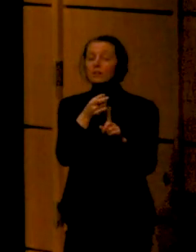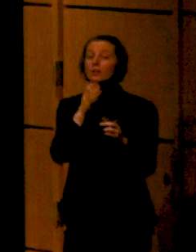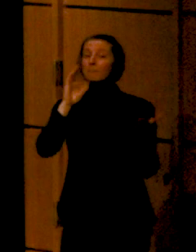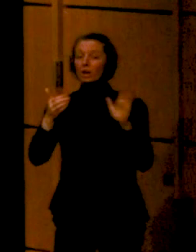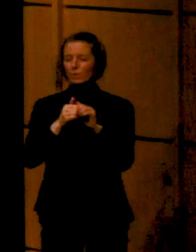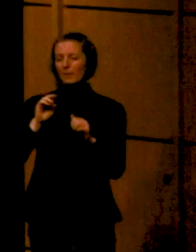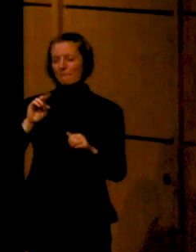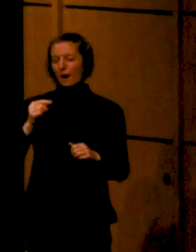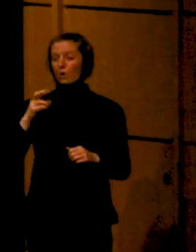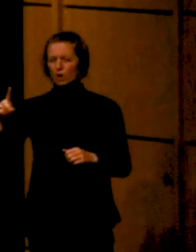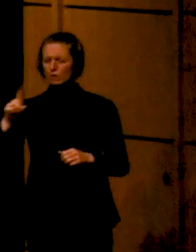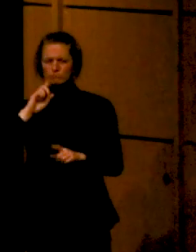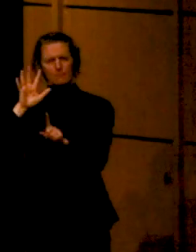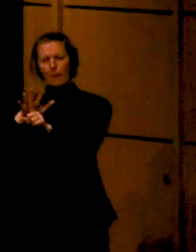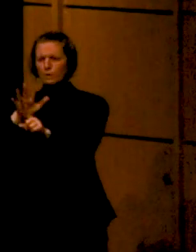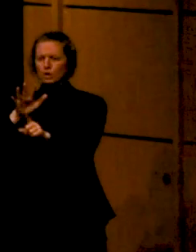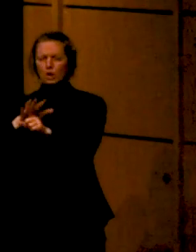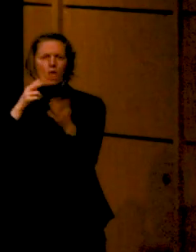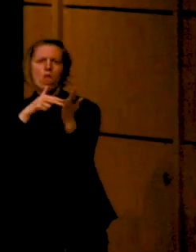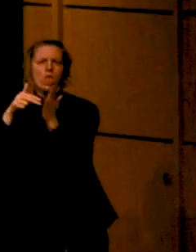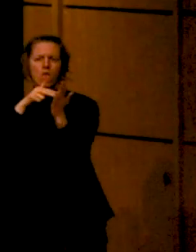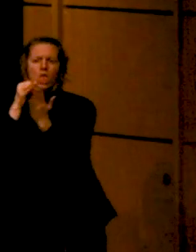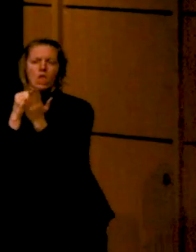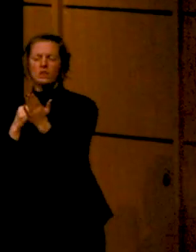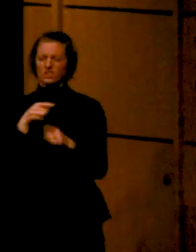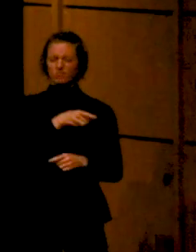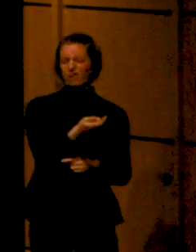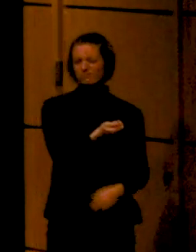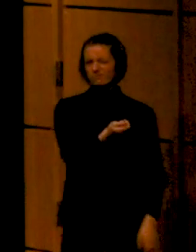And the only thing that I can think about about this is that Portlanders, we were the